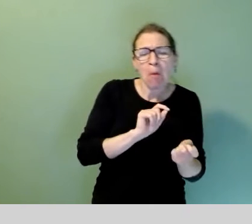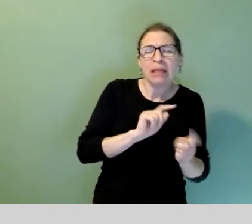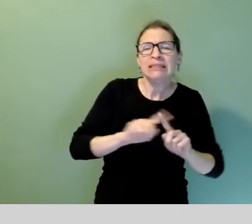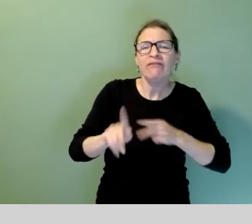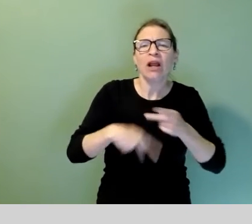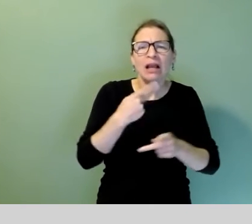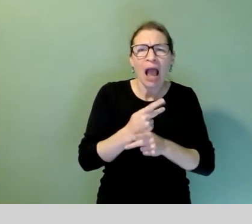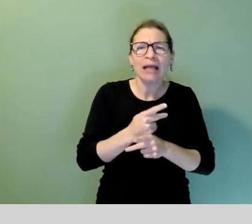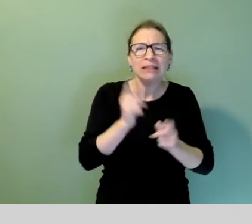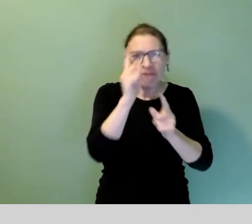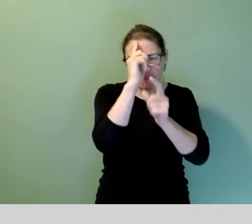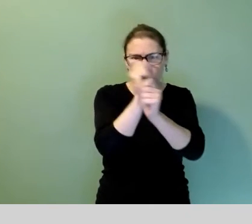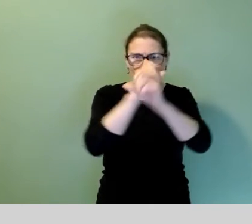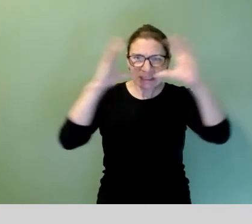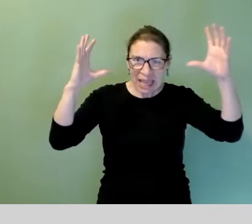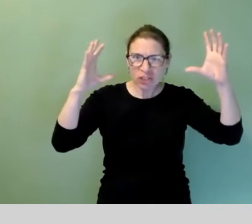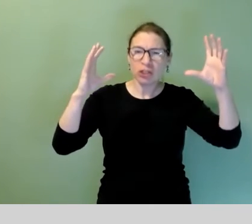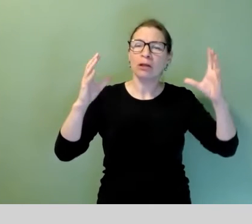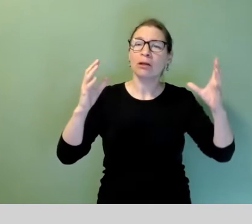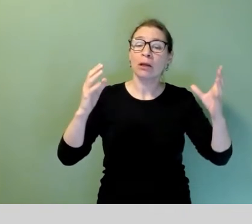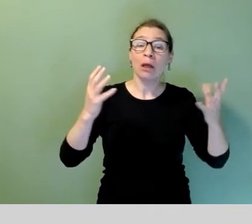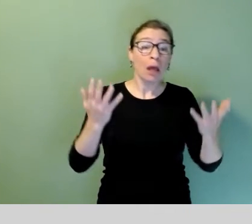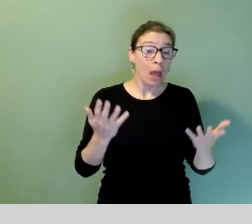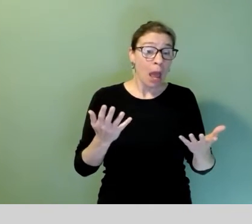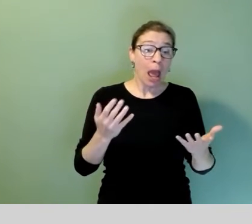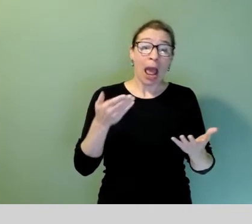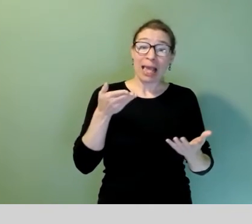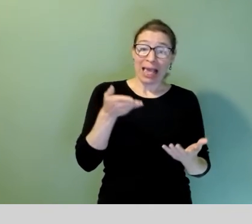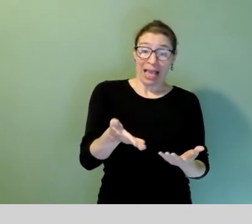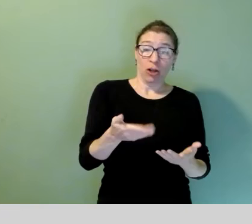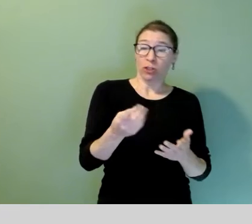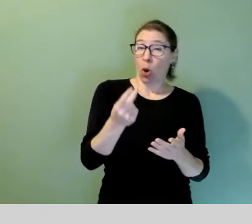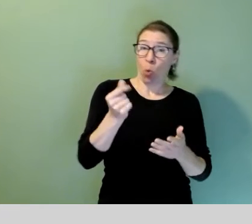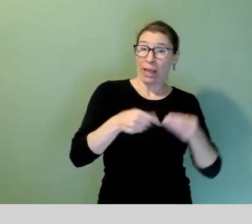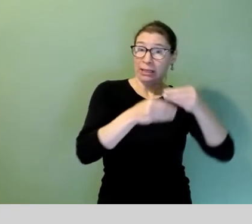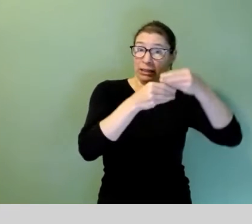and different kinds of visualization to make it clear. Here's a quick summary of the arguments